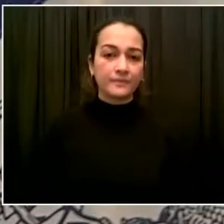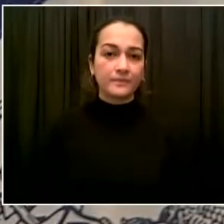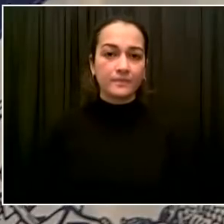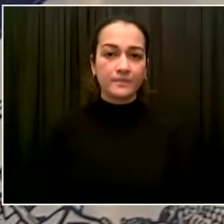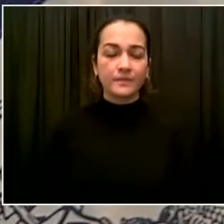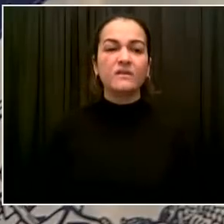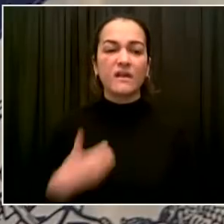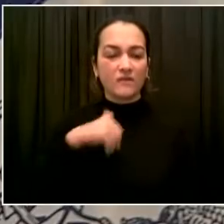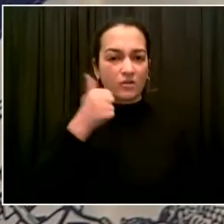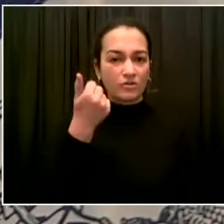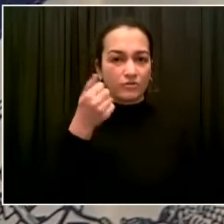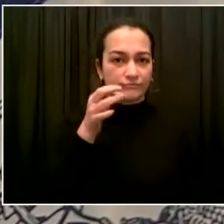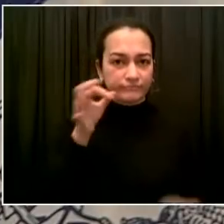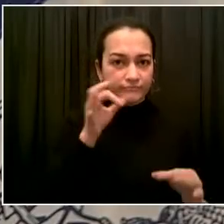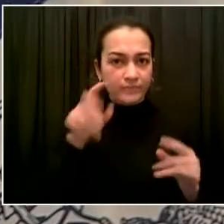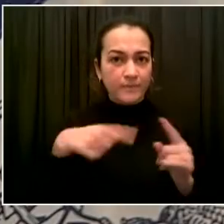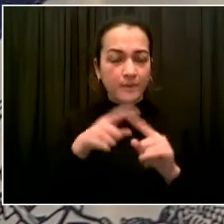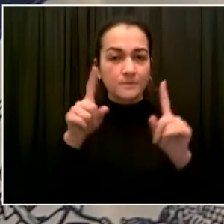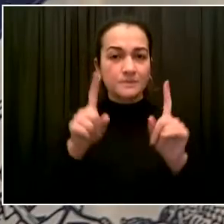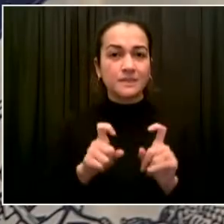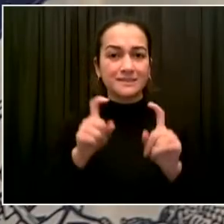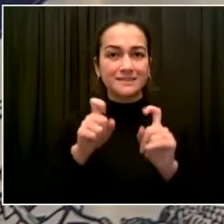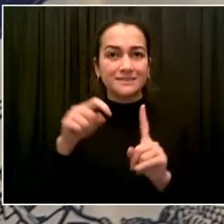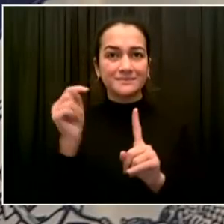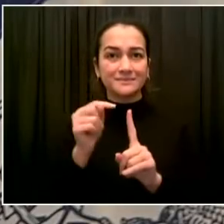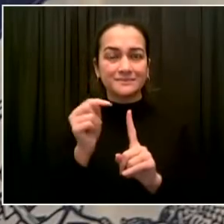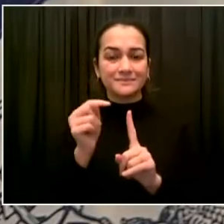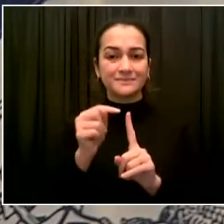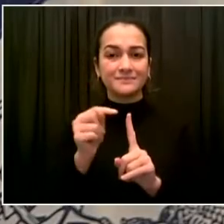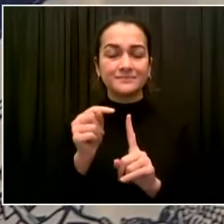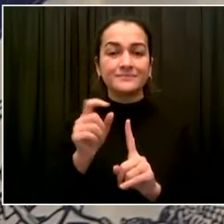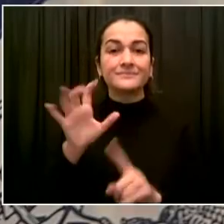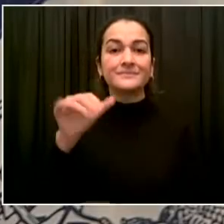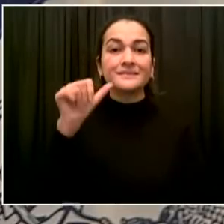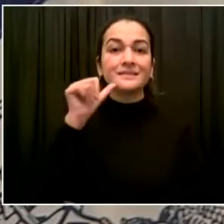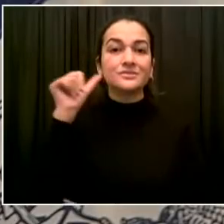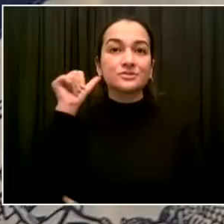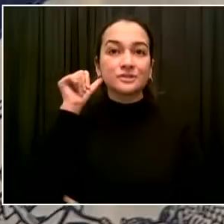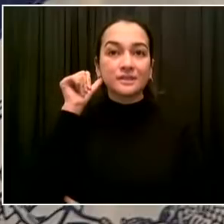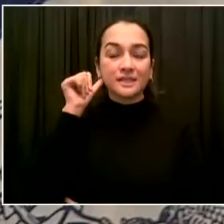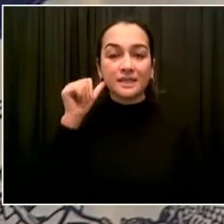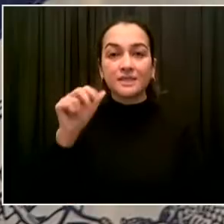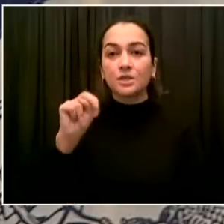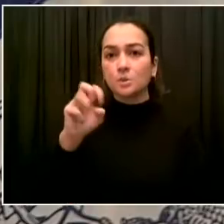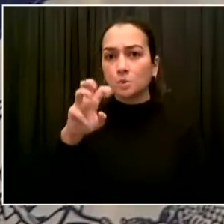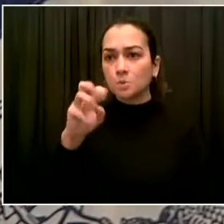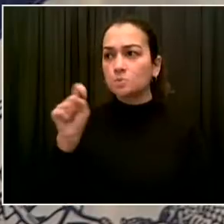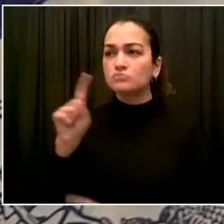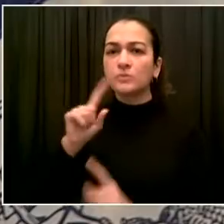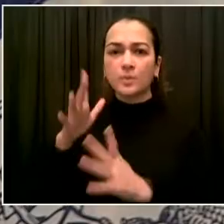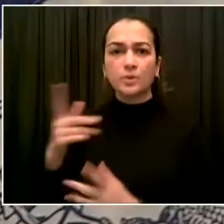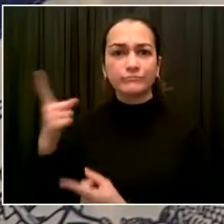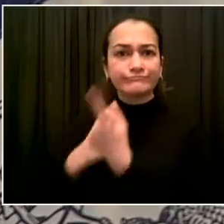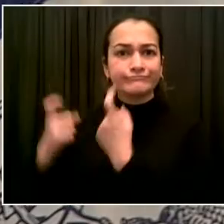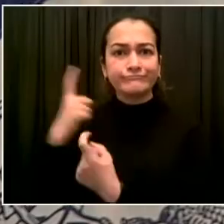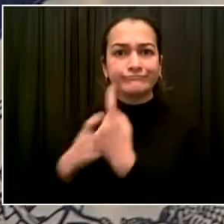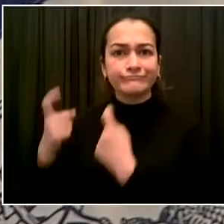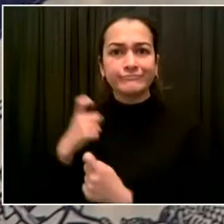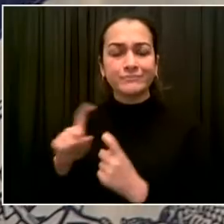THING ABOUT TESTING. IT IS OUR OBLIGATION, ALL OF US WHO WORK FOR THE TYCI OF